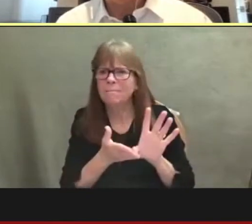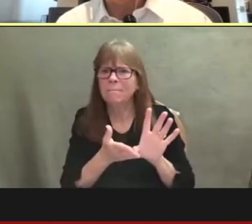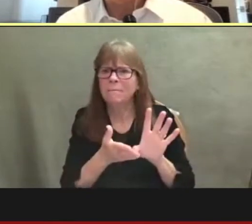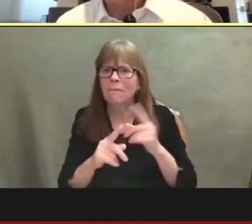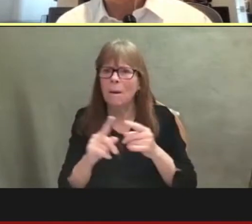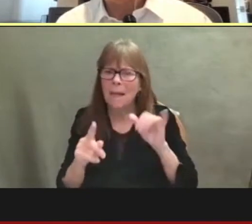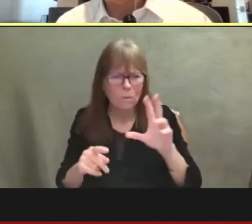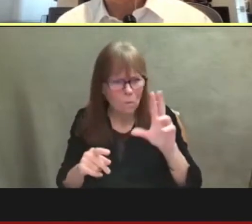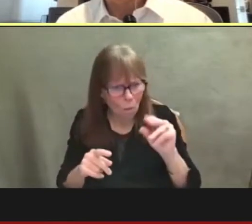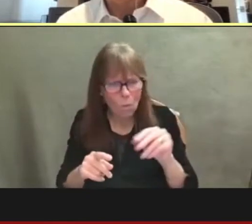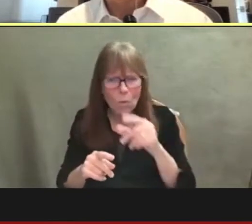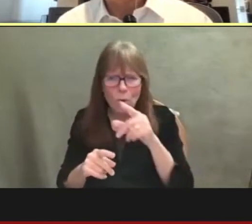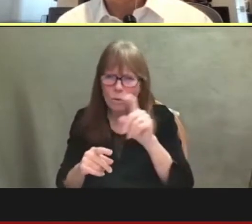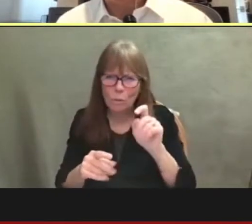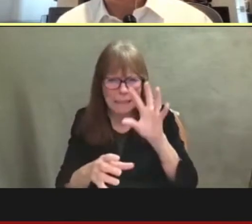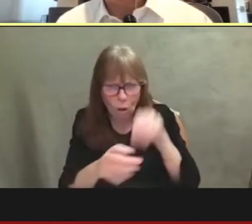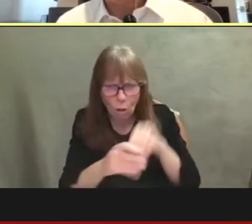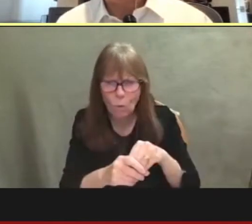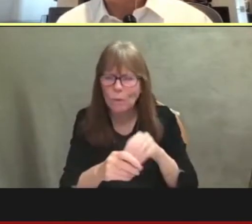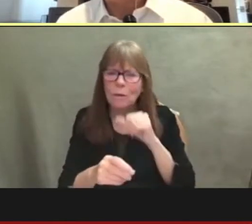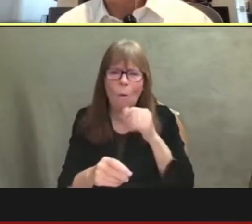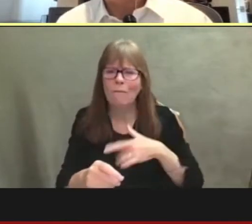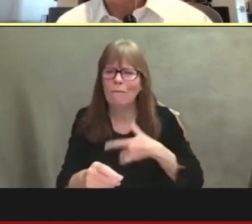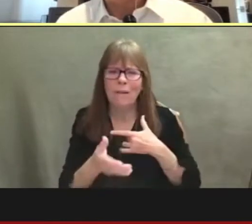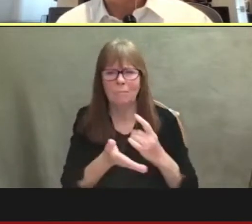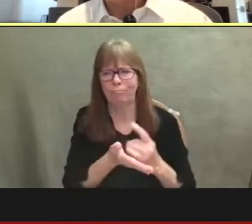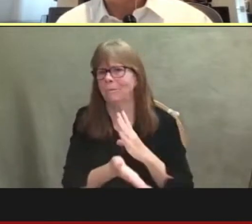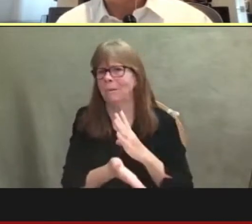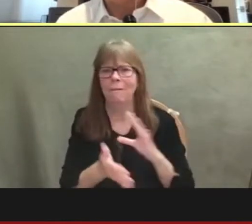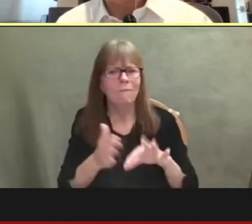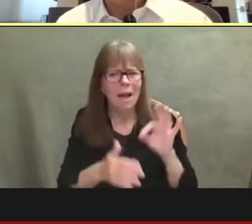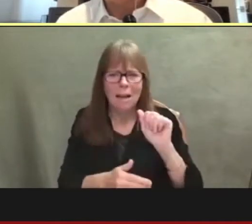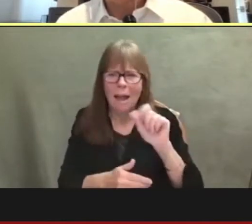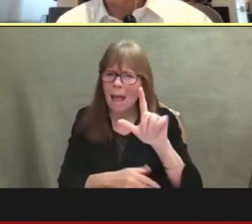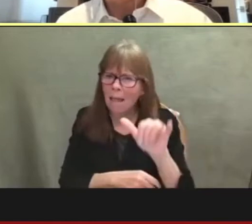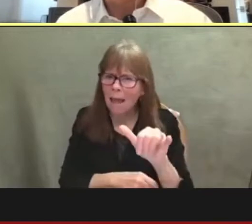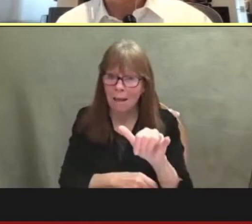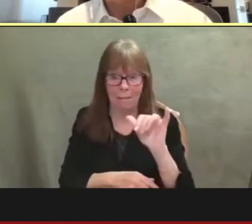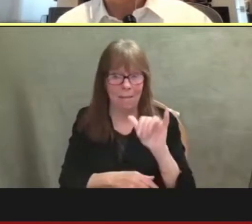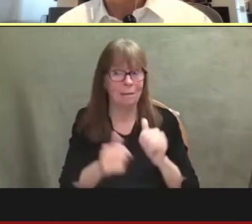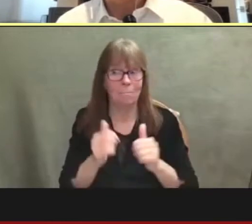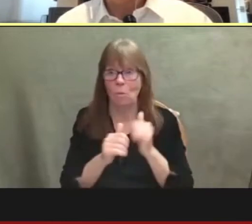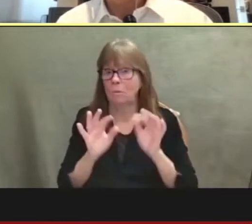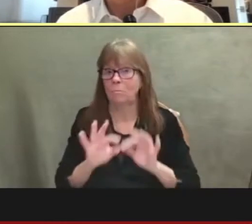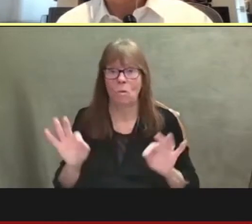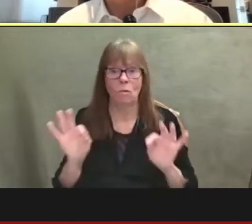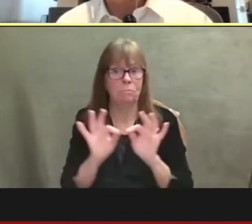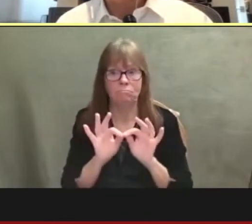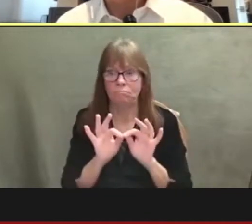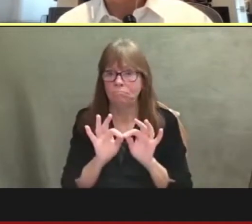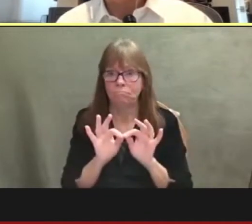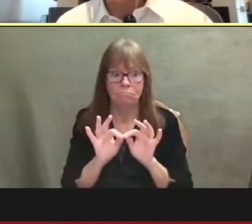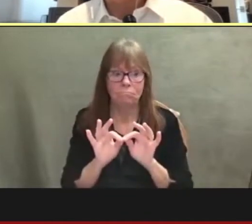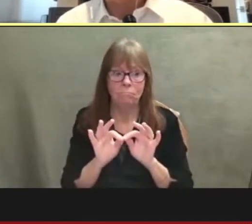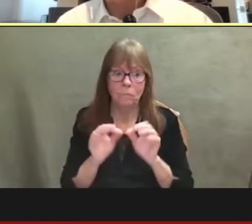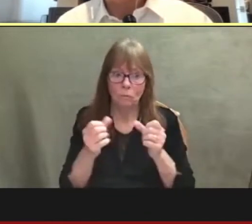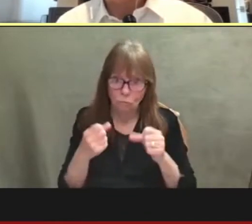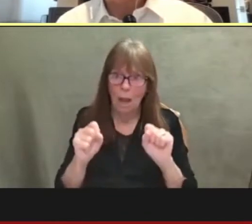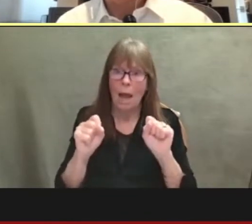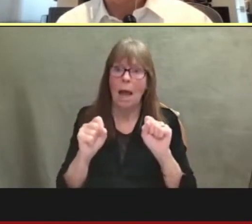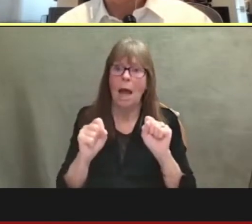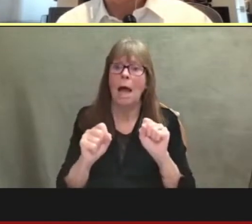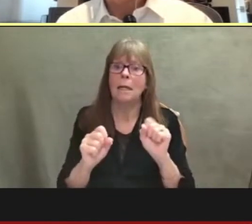And I think that finding allies is the most important thing in trying to get recognized.